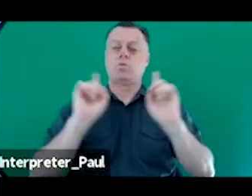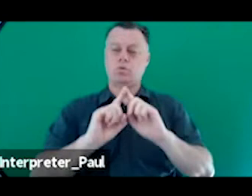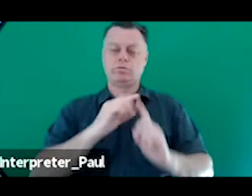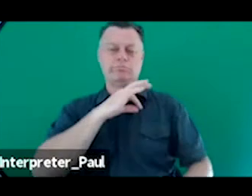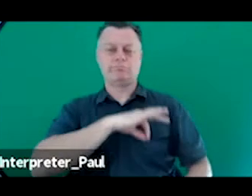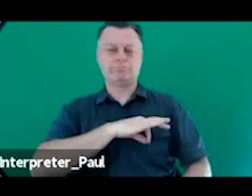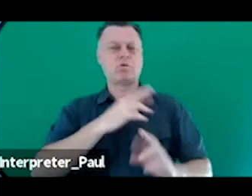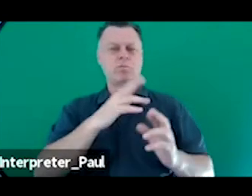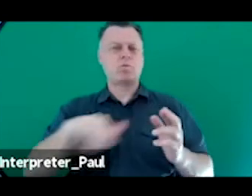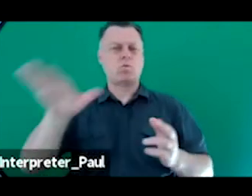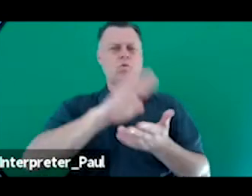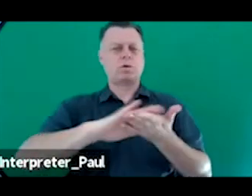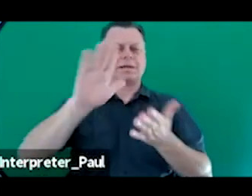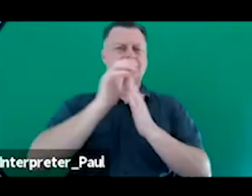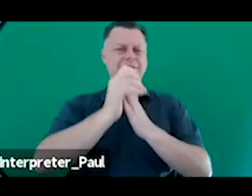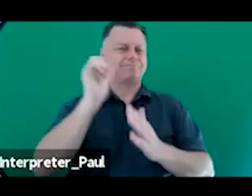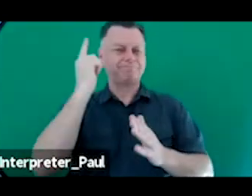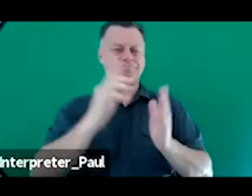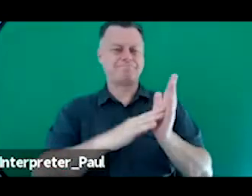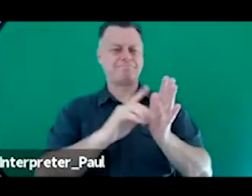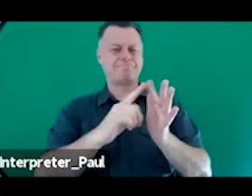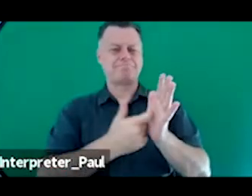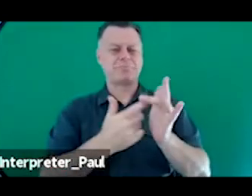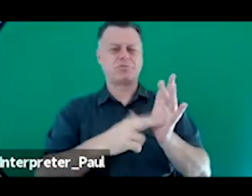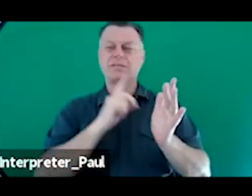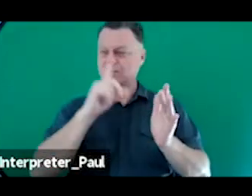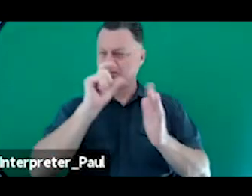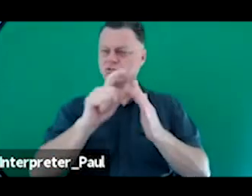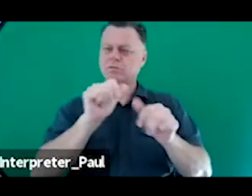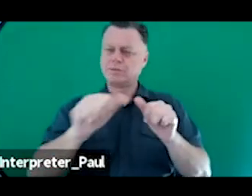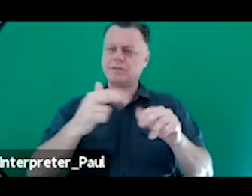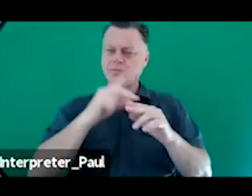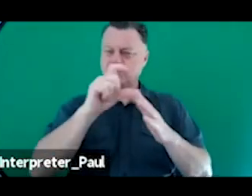campus leaders hear. Merin says, “We can do better for people with disabilities by improving